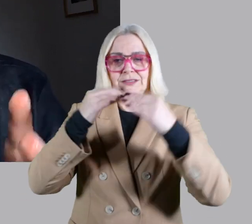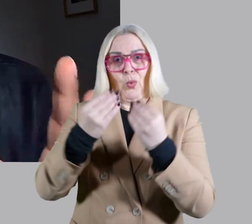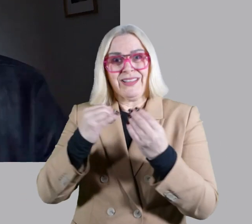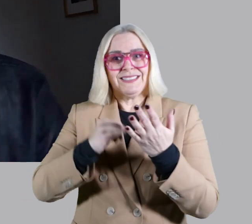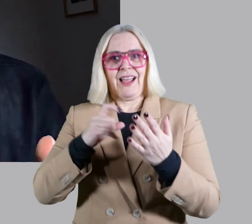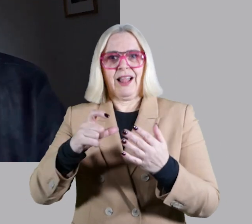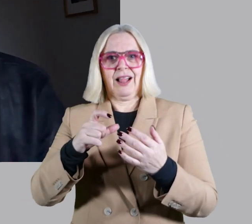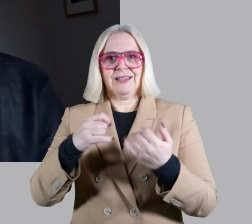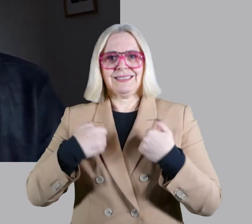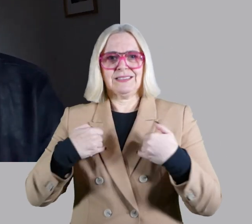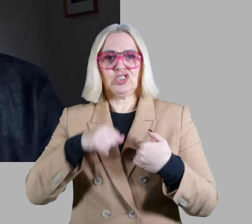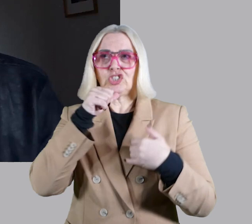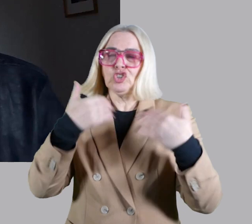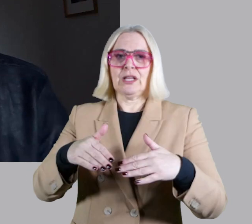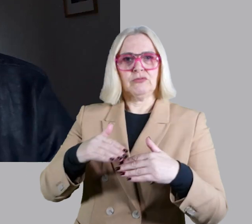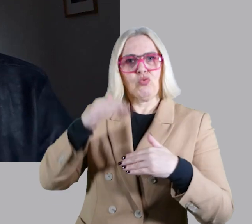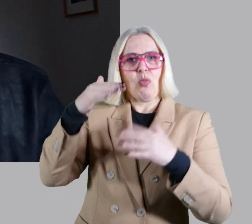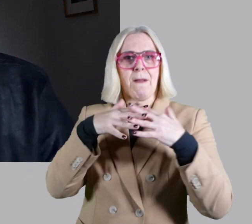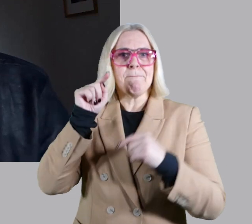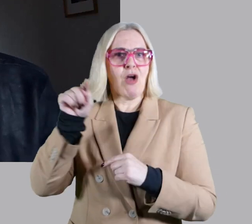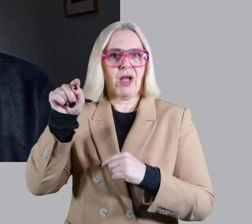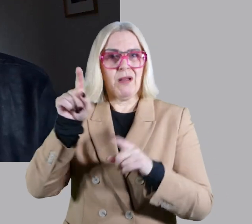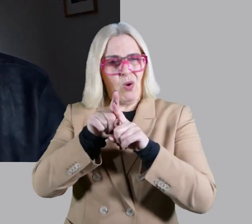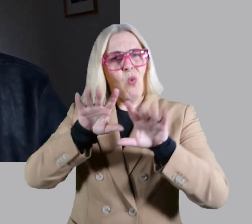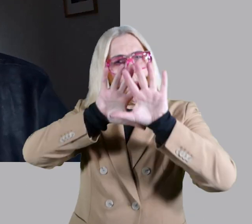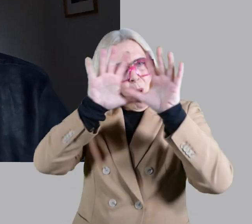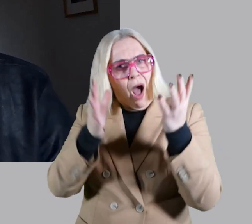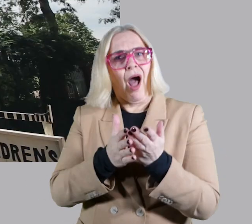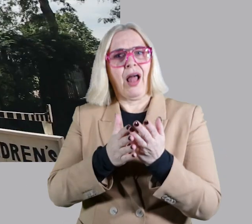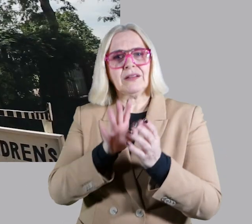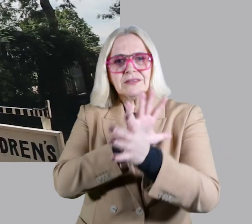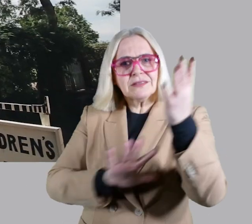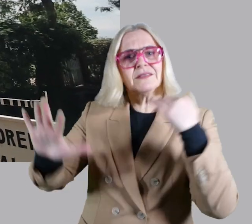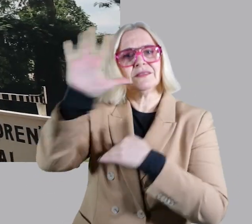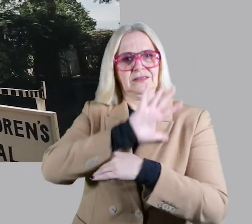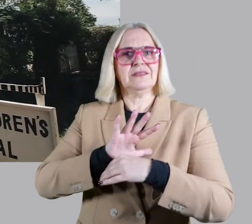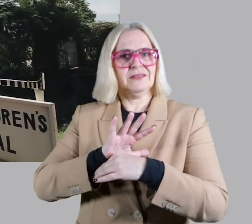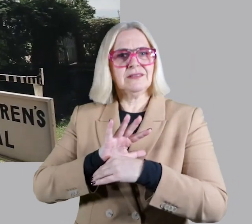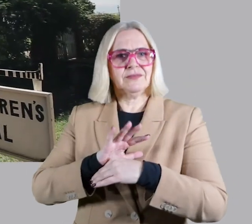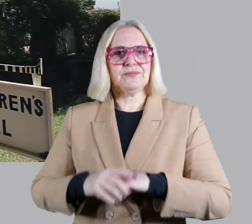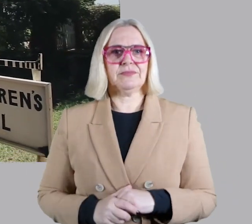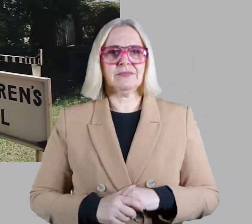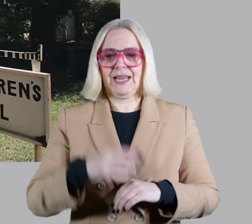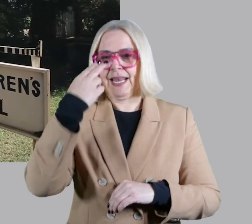not just in North America, but also throughout the world.